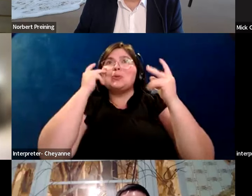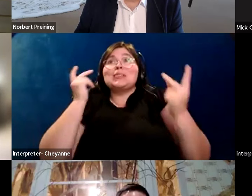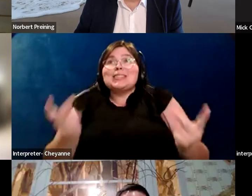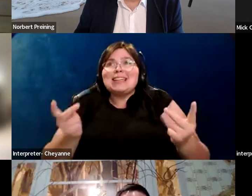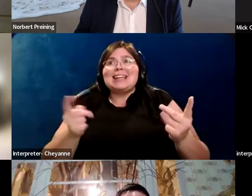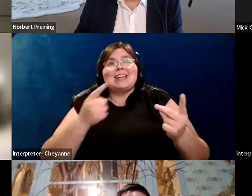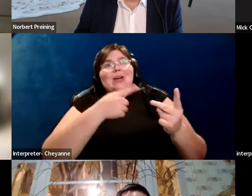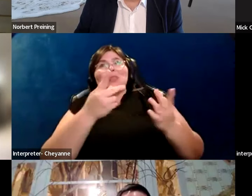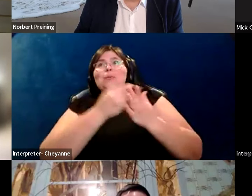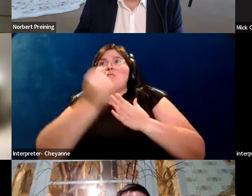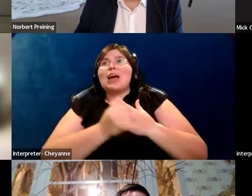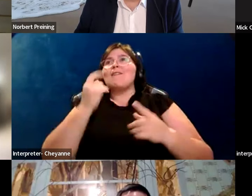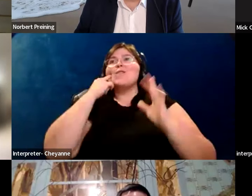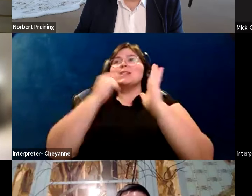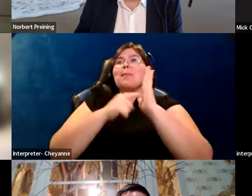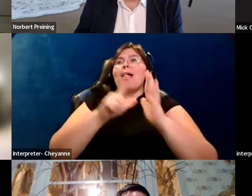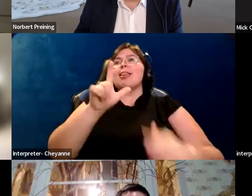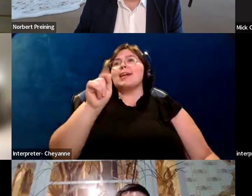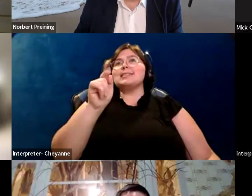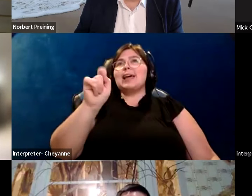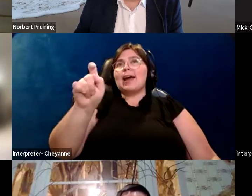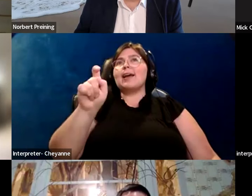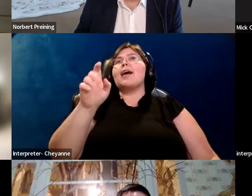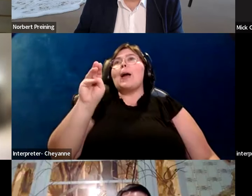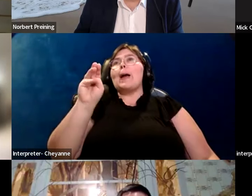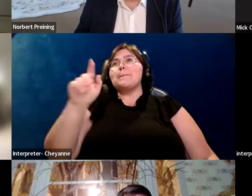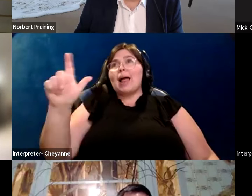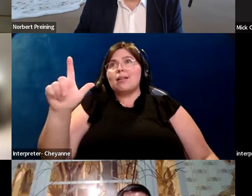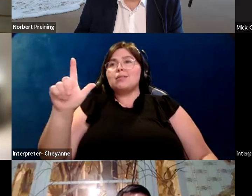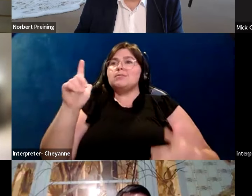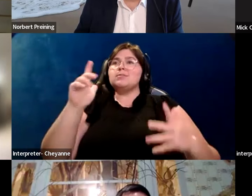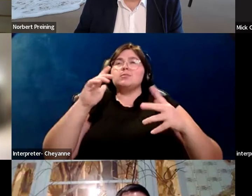like LaTeXML being able to generate this HTML